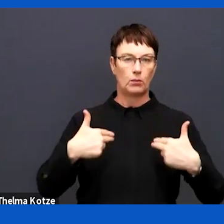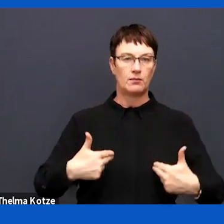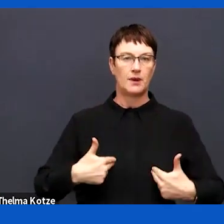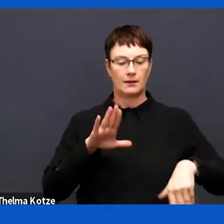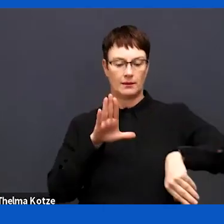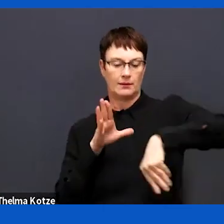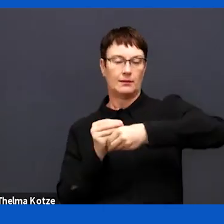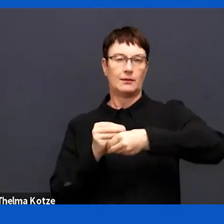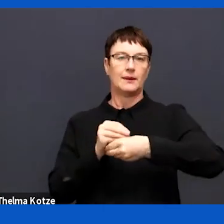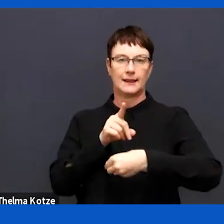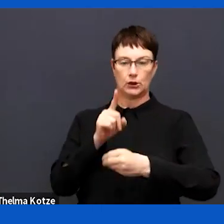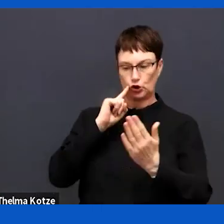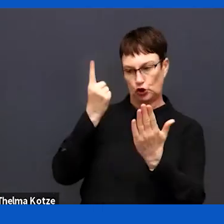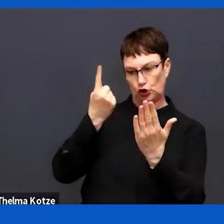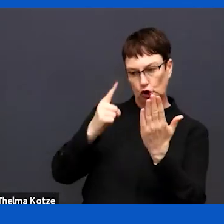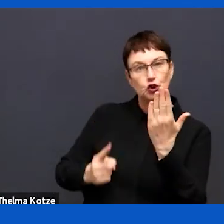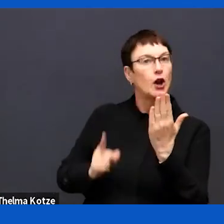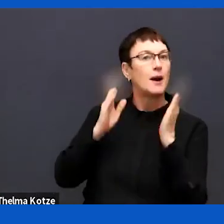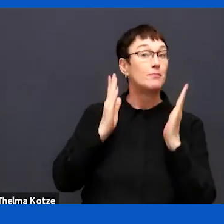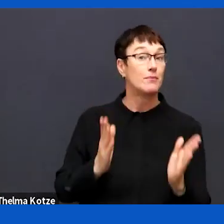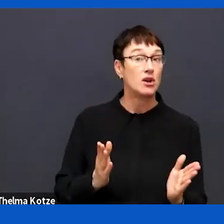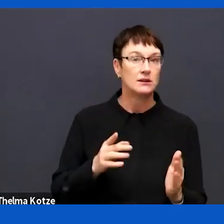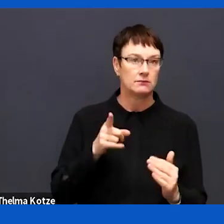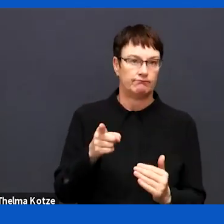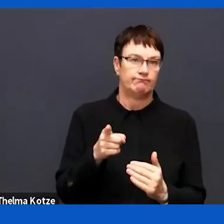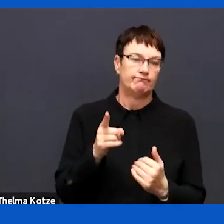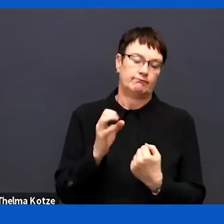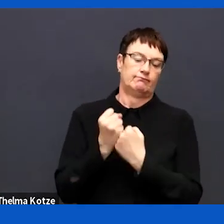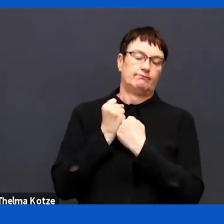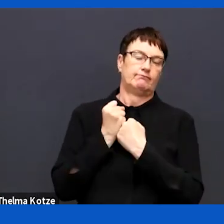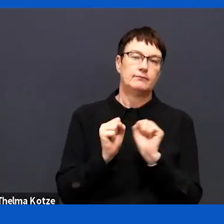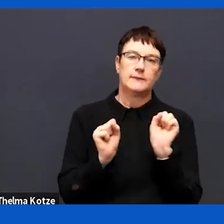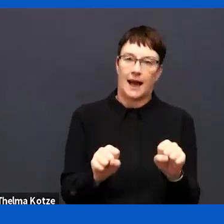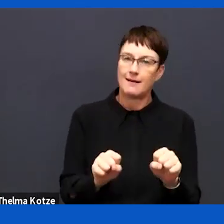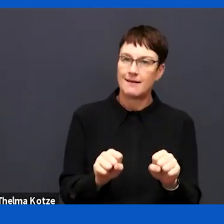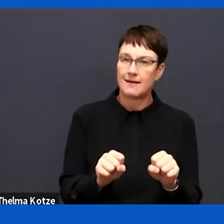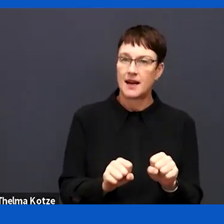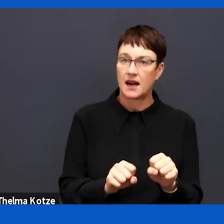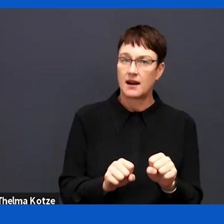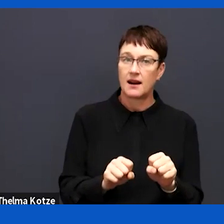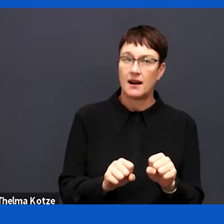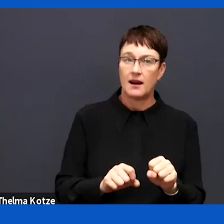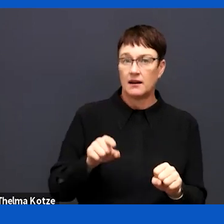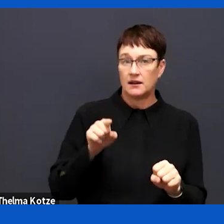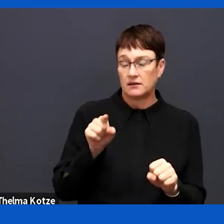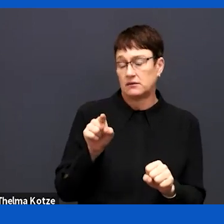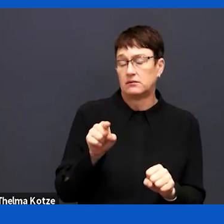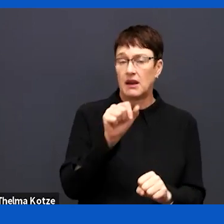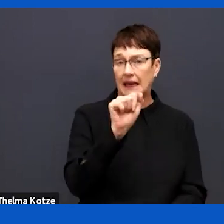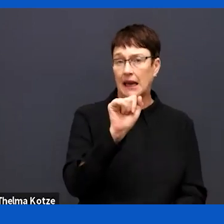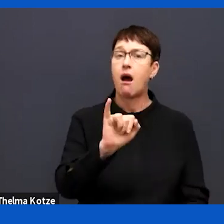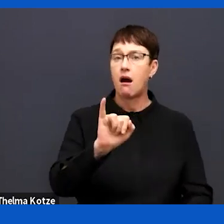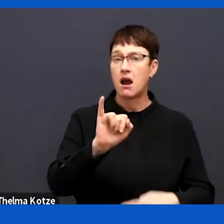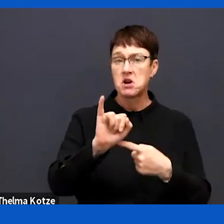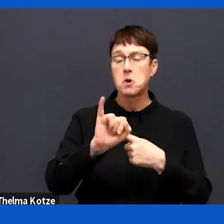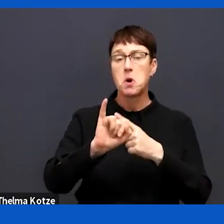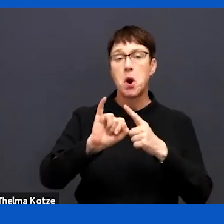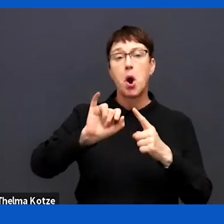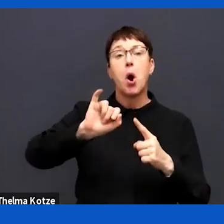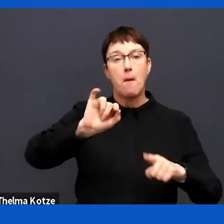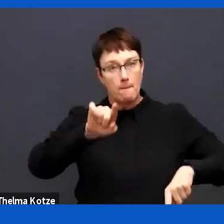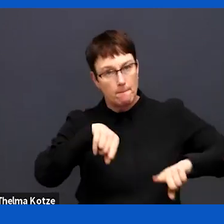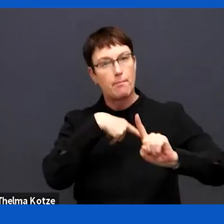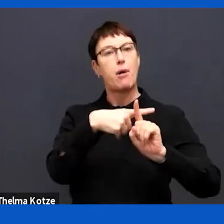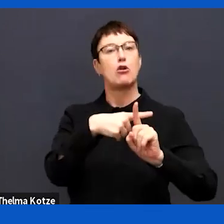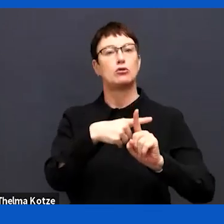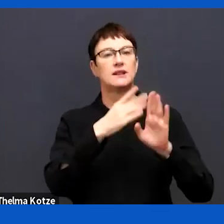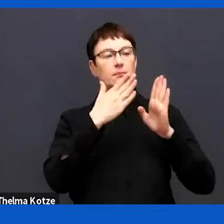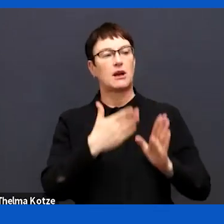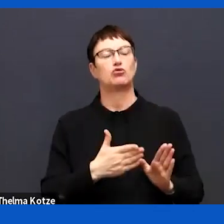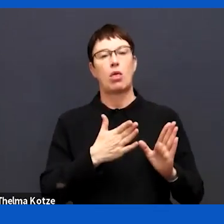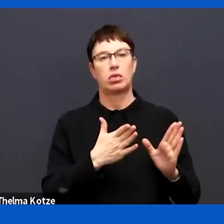not. That would be much more helpful for making faster the remediation process.